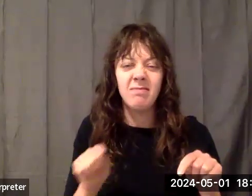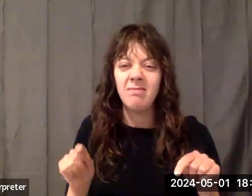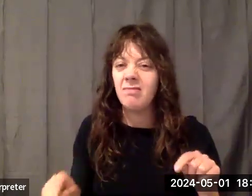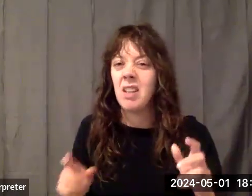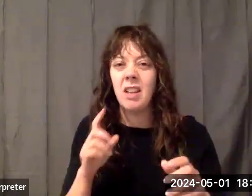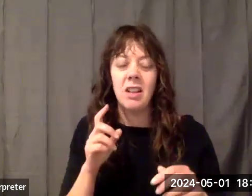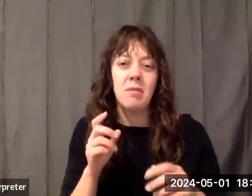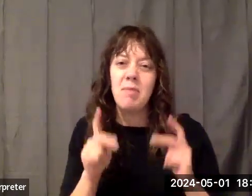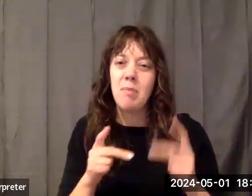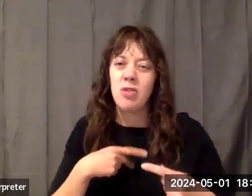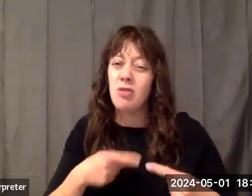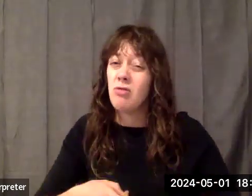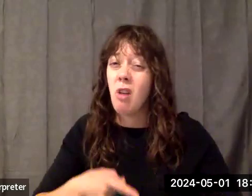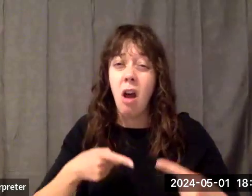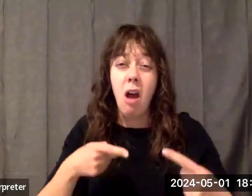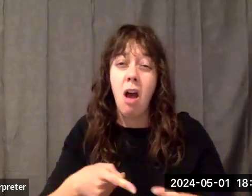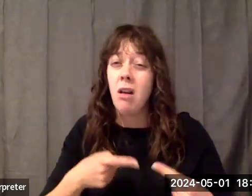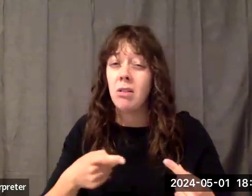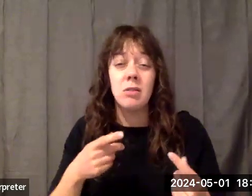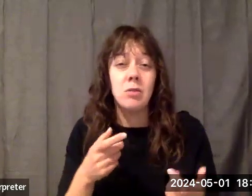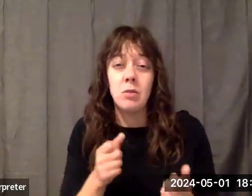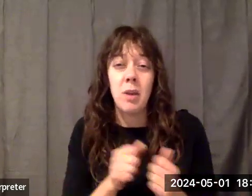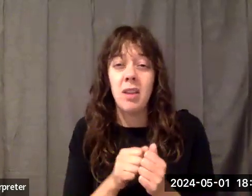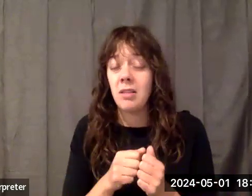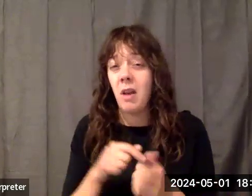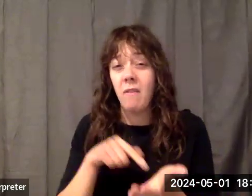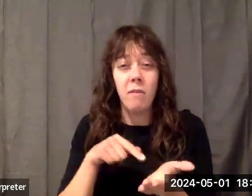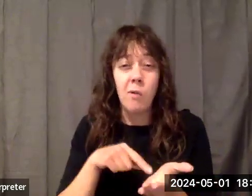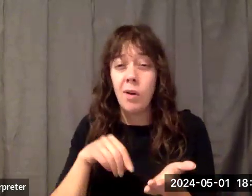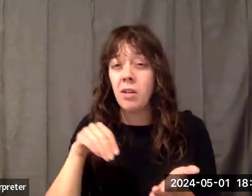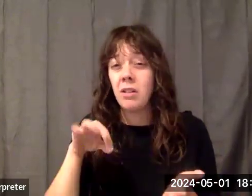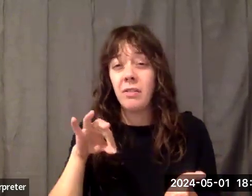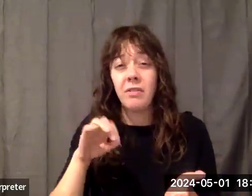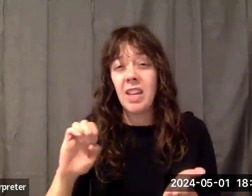We give a lot of our time and we think for our service, but it's a lot of time and energy.